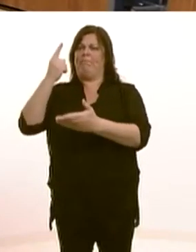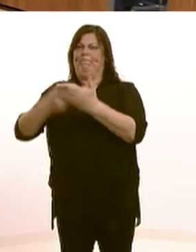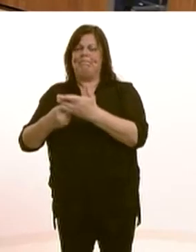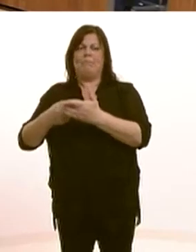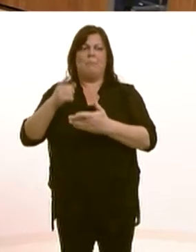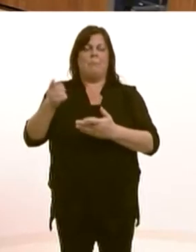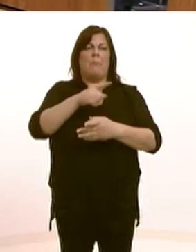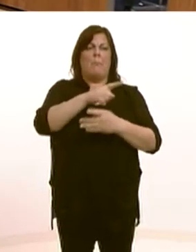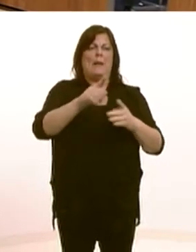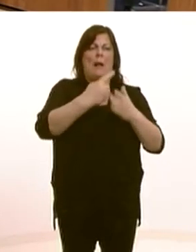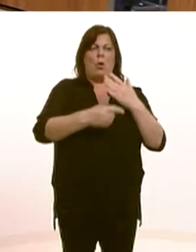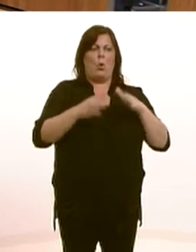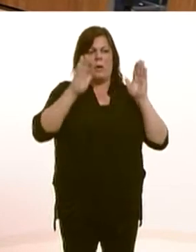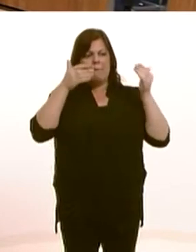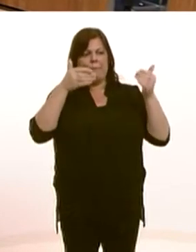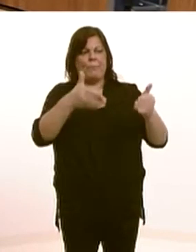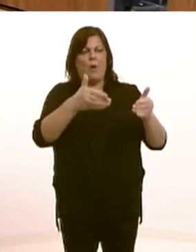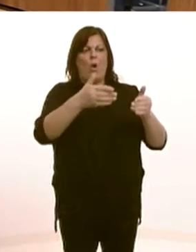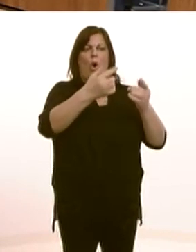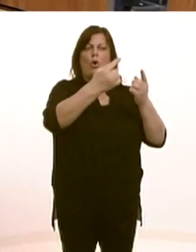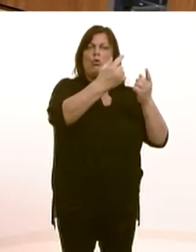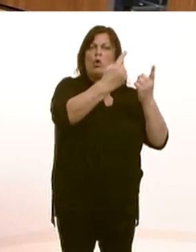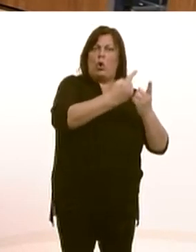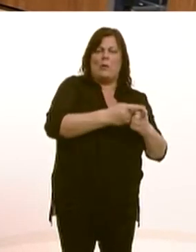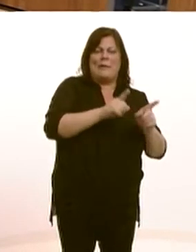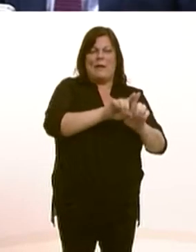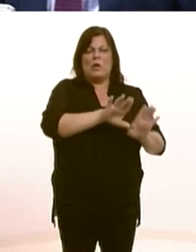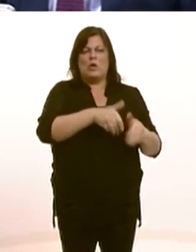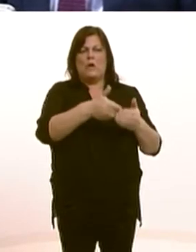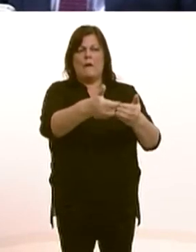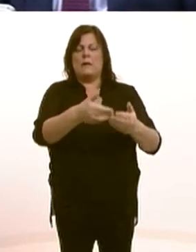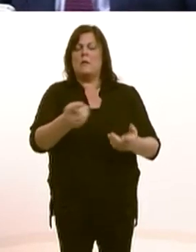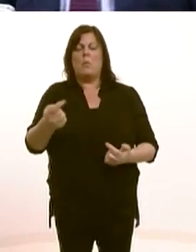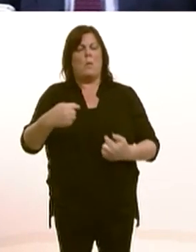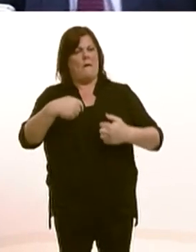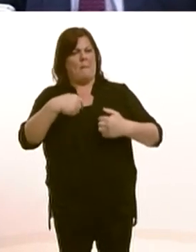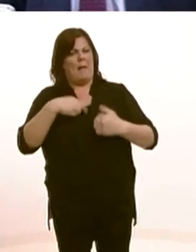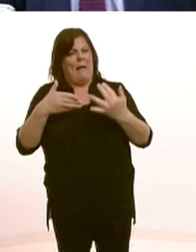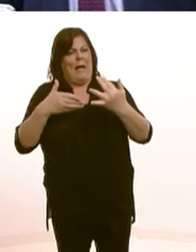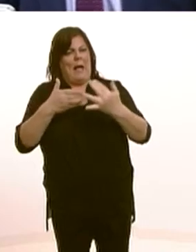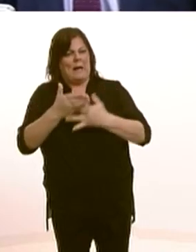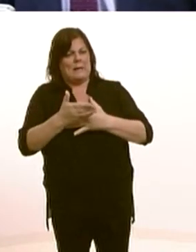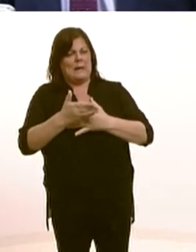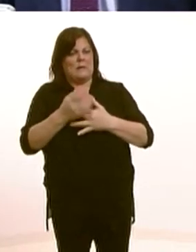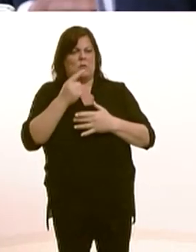Carwyn Jones: Well thatís exactly, of course, what many in the UK Government believe. For me, access to the single market in terms of goods and services is a red line.